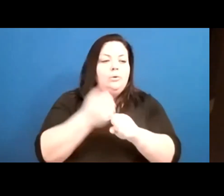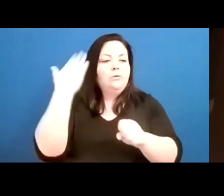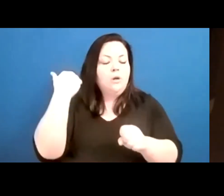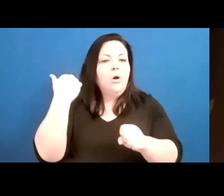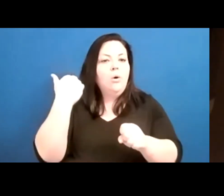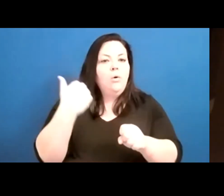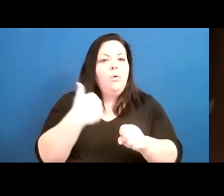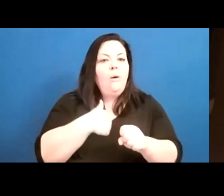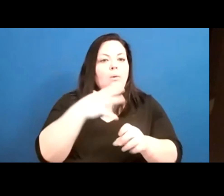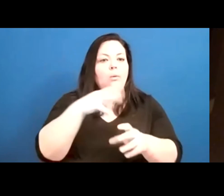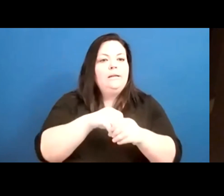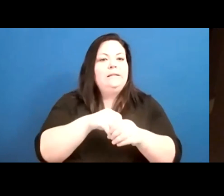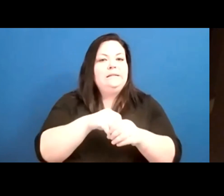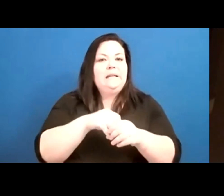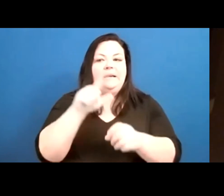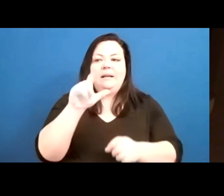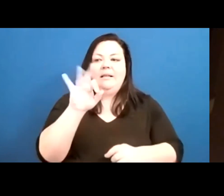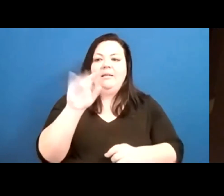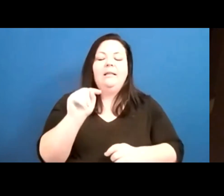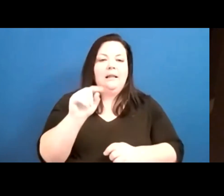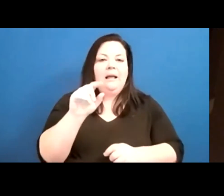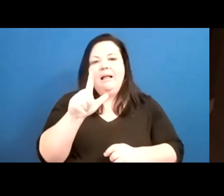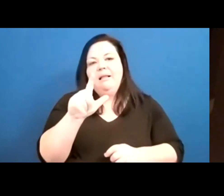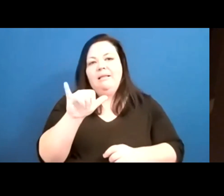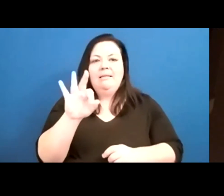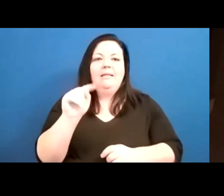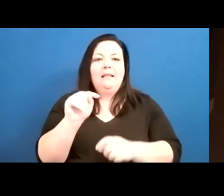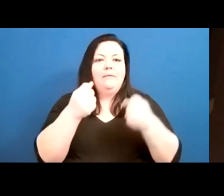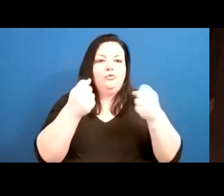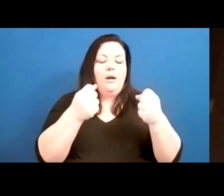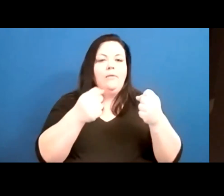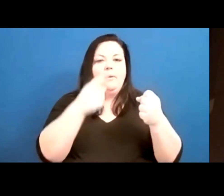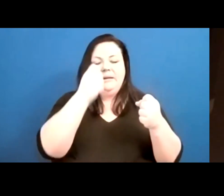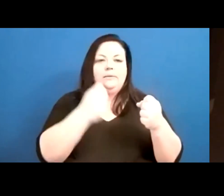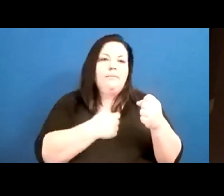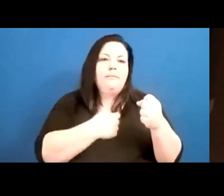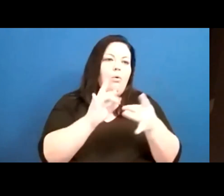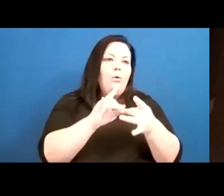and my Lyft driver asked me to read him a poem because the subject of poetry had come up and I said, ah, you know, I don't want to,